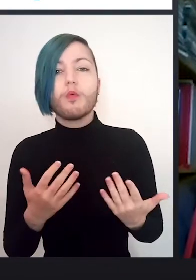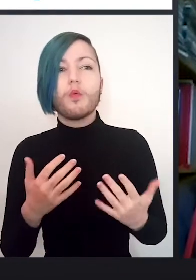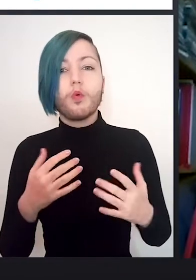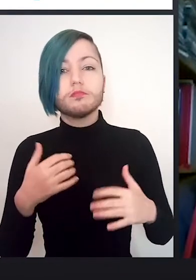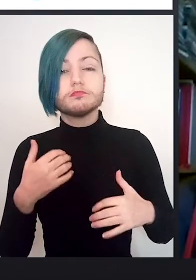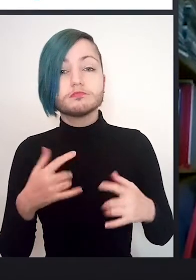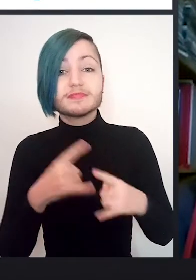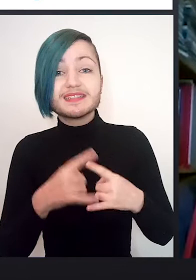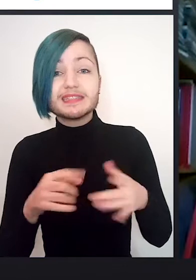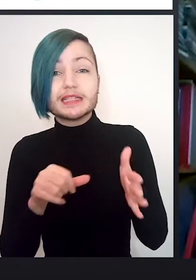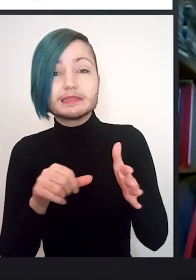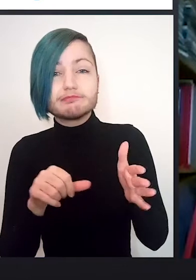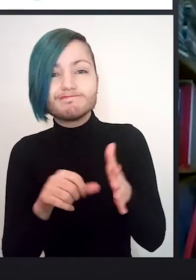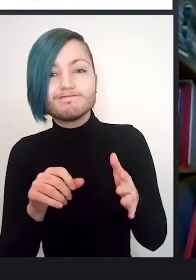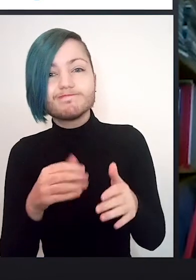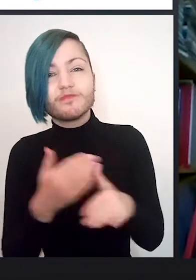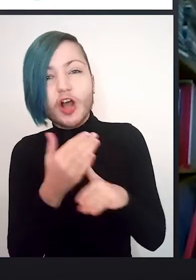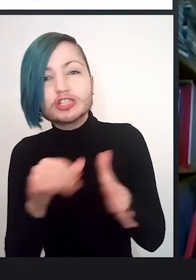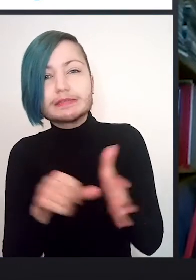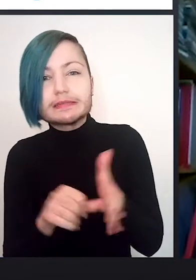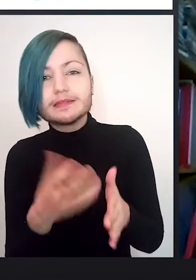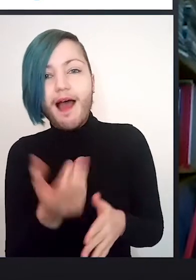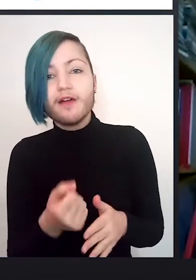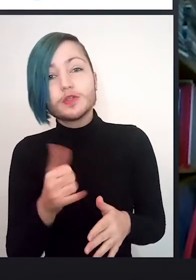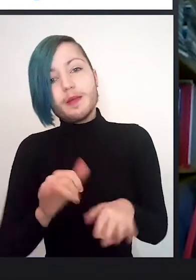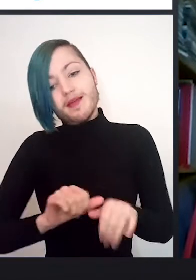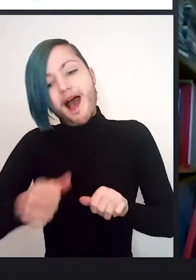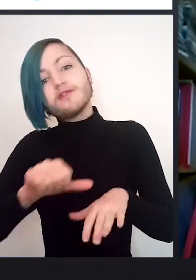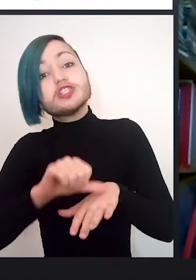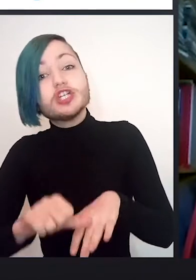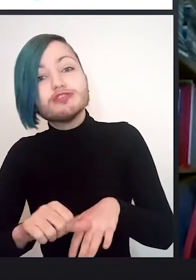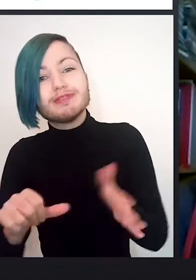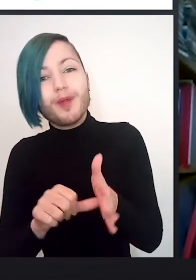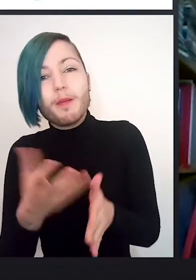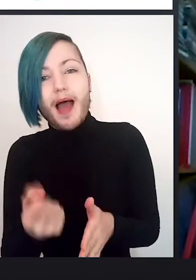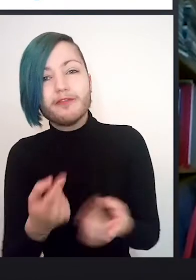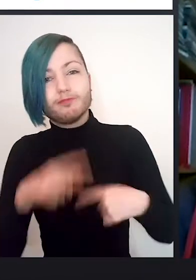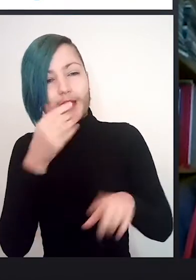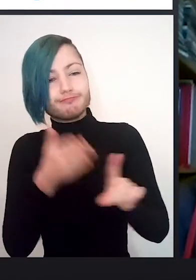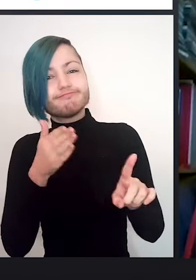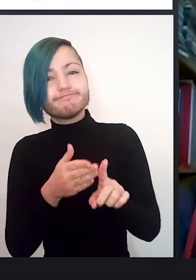who may well have a problem after surgery to think about what things we'll be able to put in place.